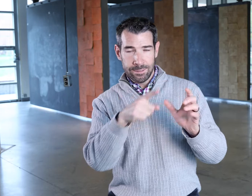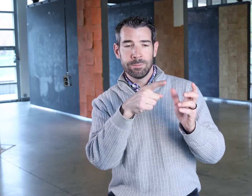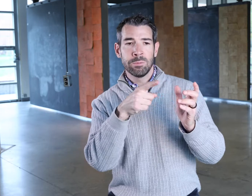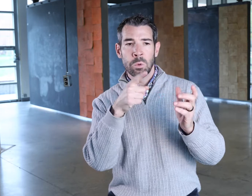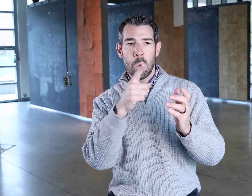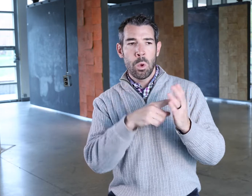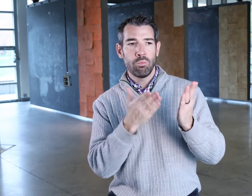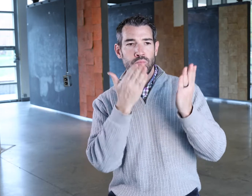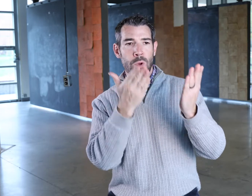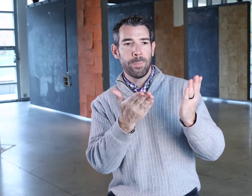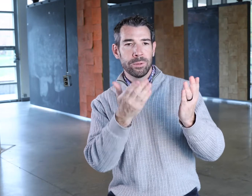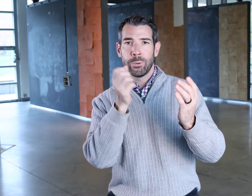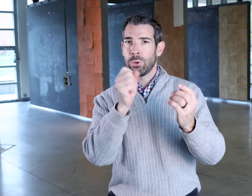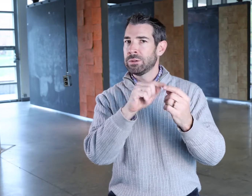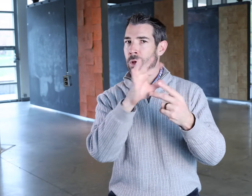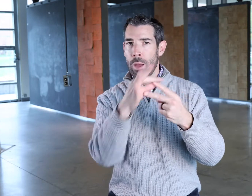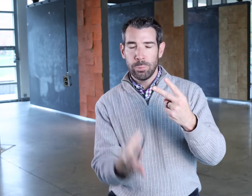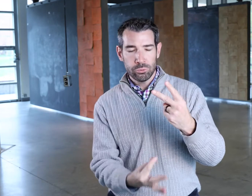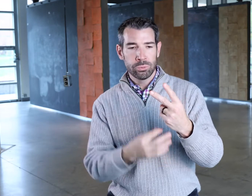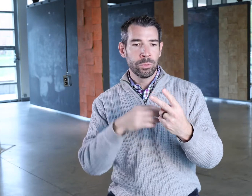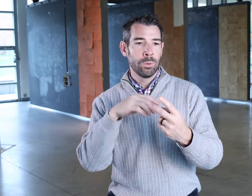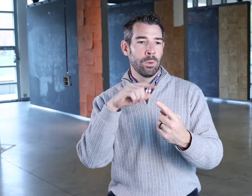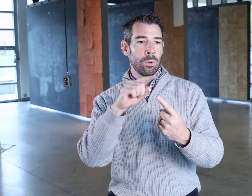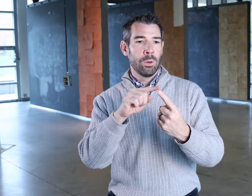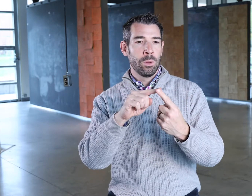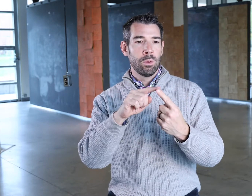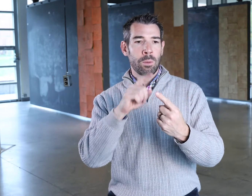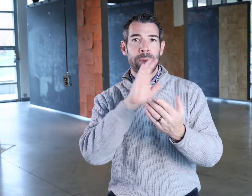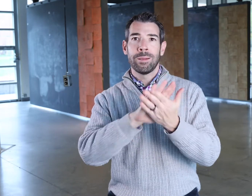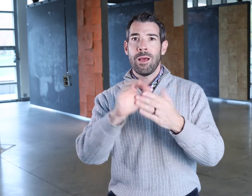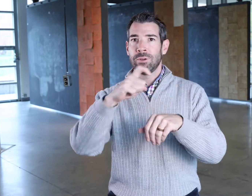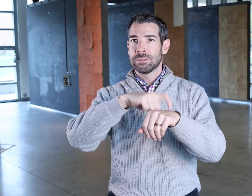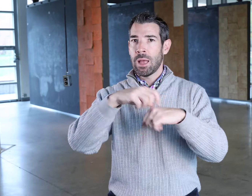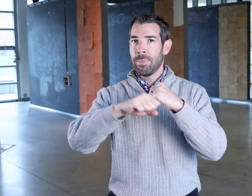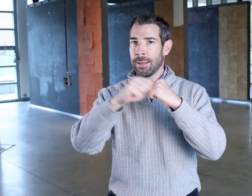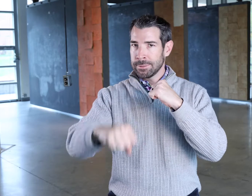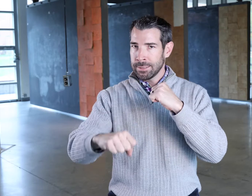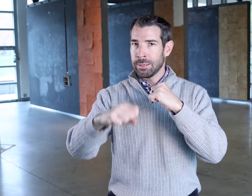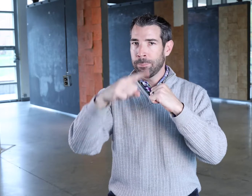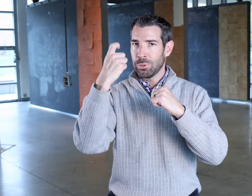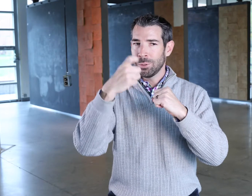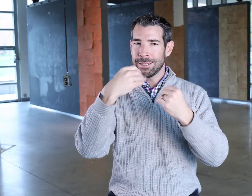There are several options for using test accommodations. Having extended time is nice because you